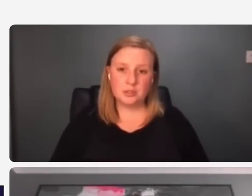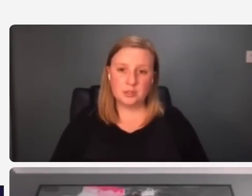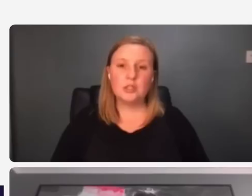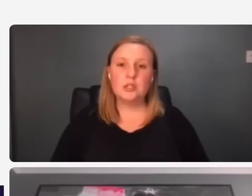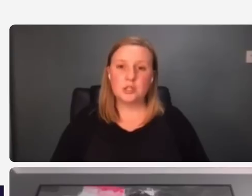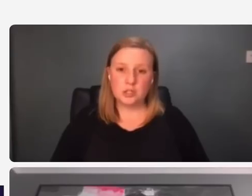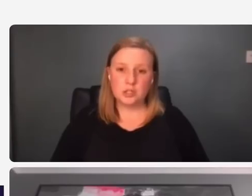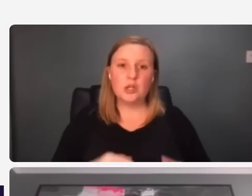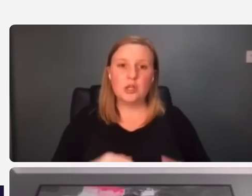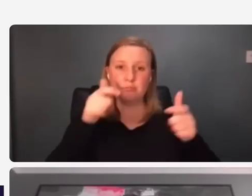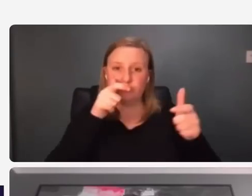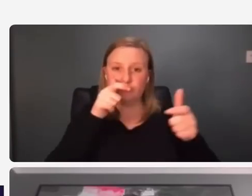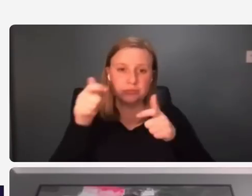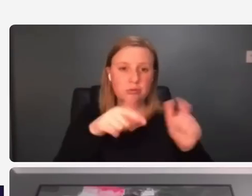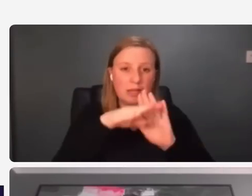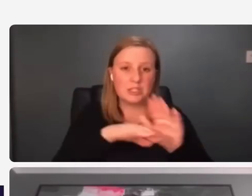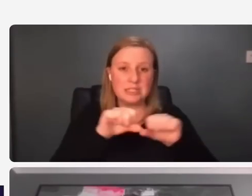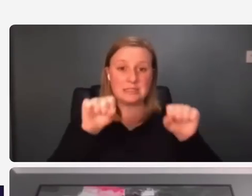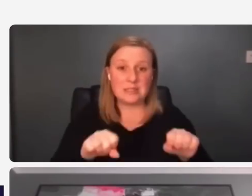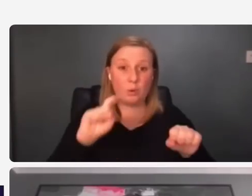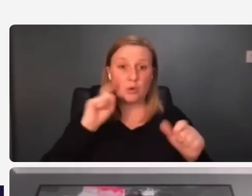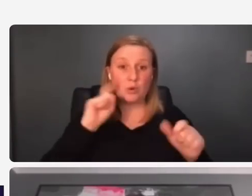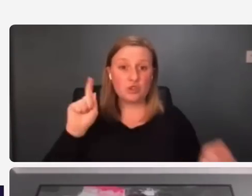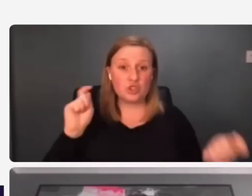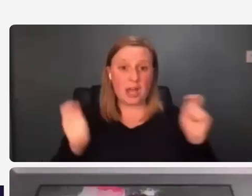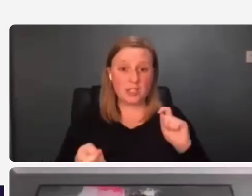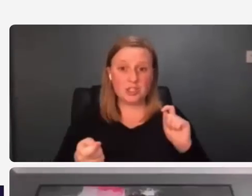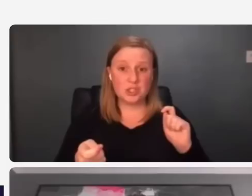system from a punitive approach towards providers that are trying to do their best to deliver quality